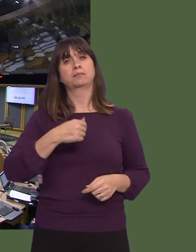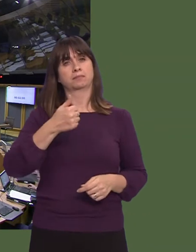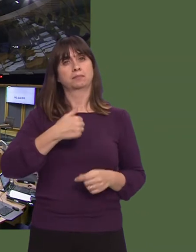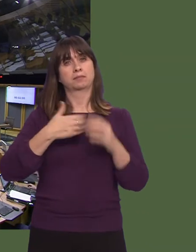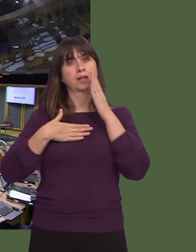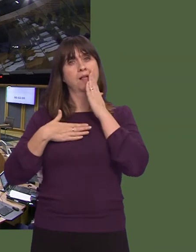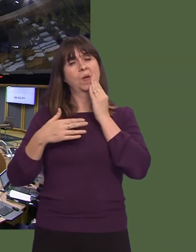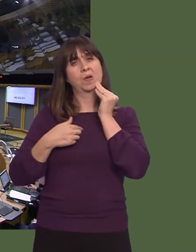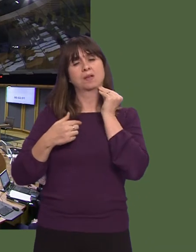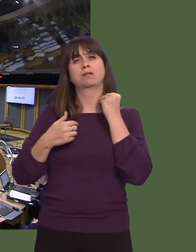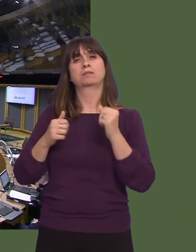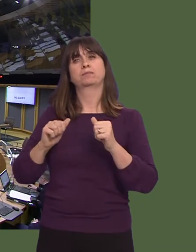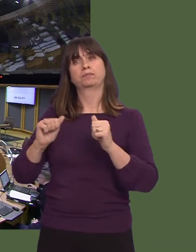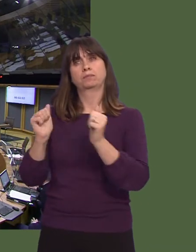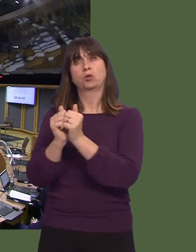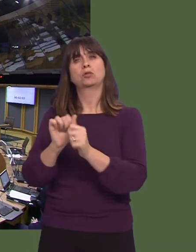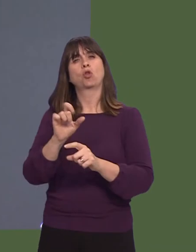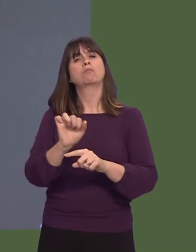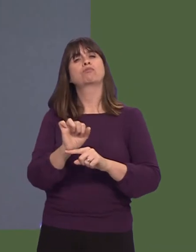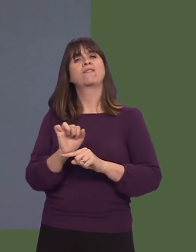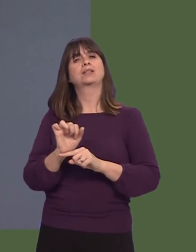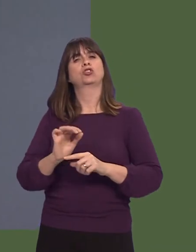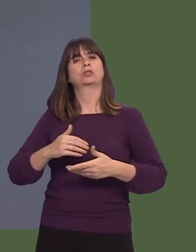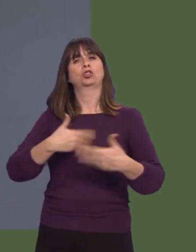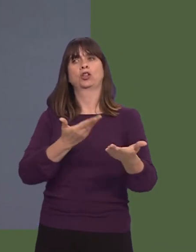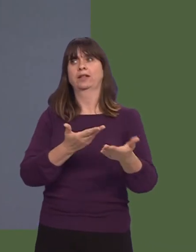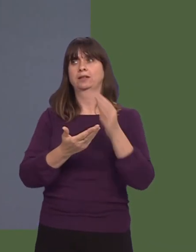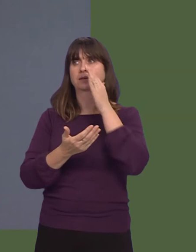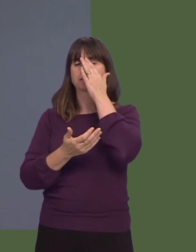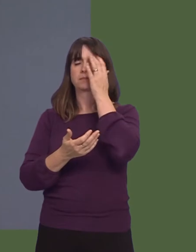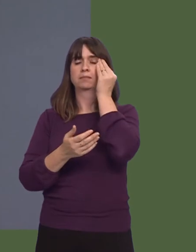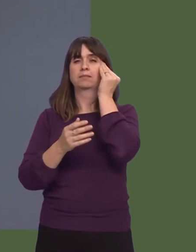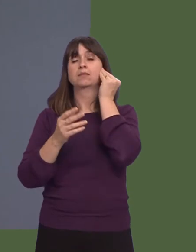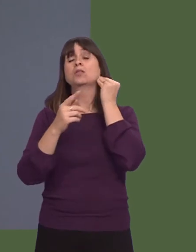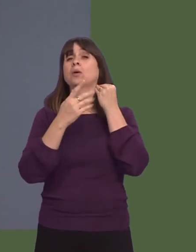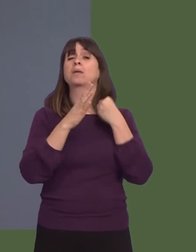of preventative services, but across all of our public services? For example, in Cwm Taf